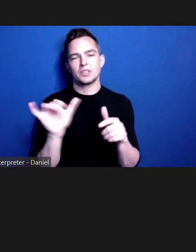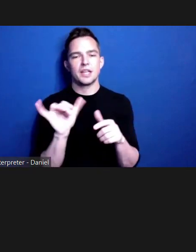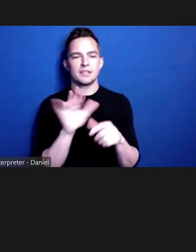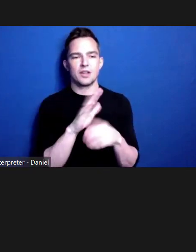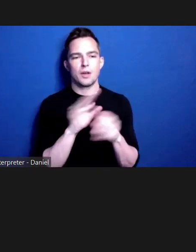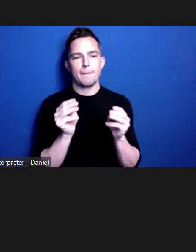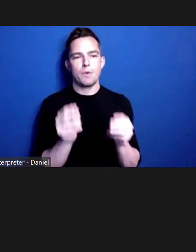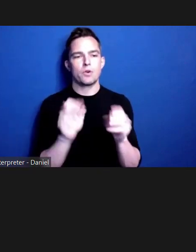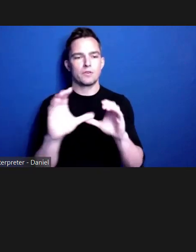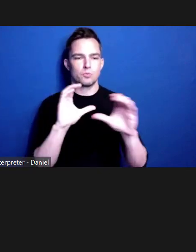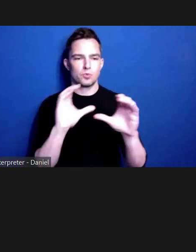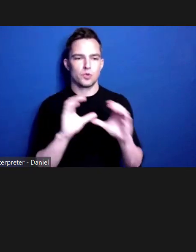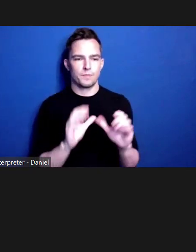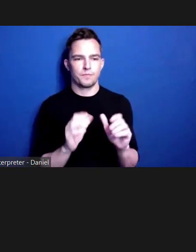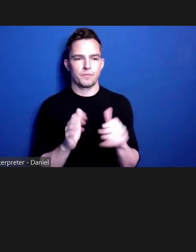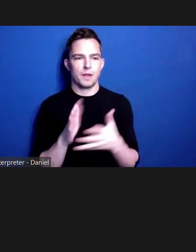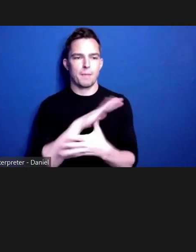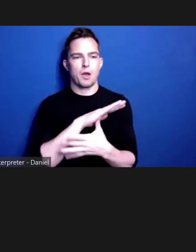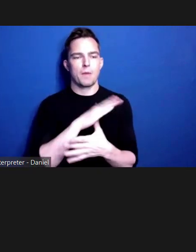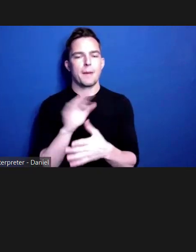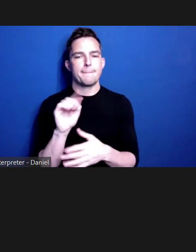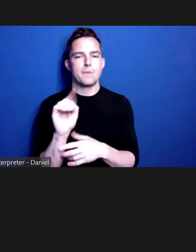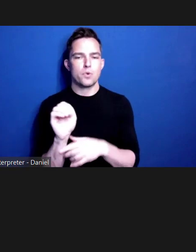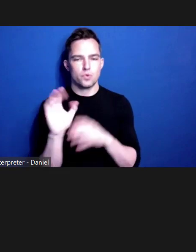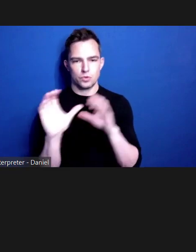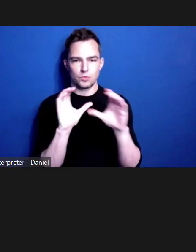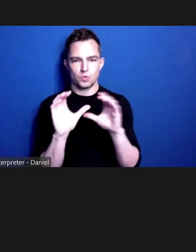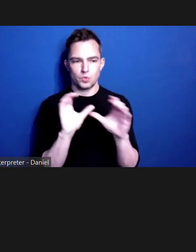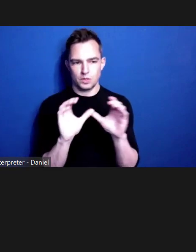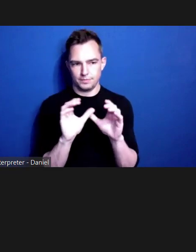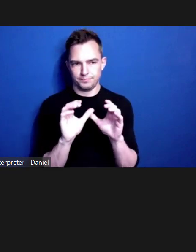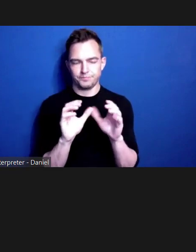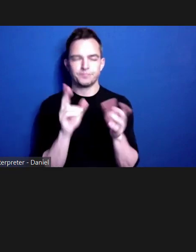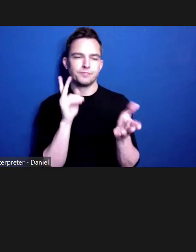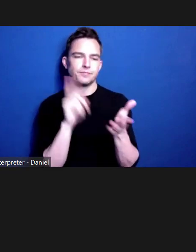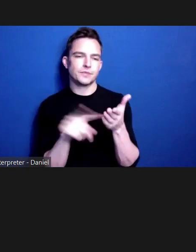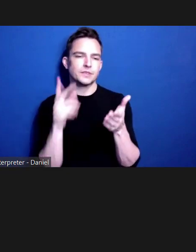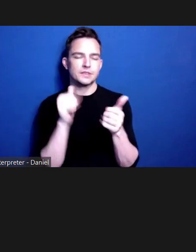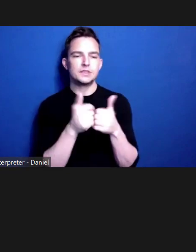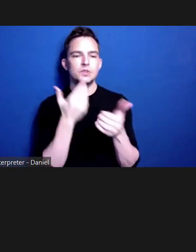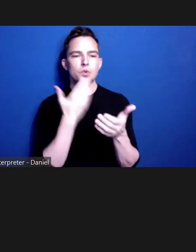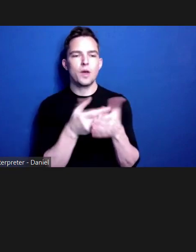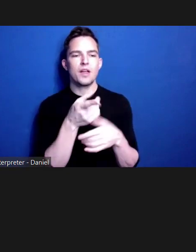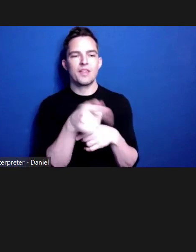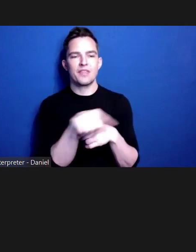Let's see how well they are communicating during a car ride.